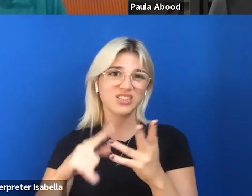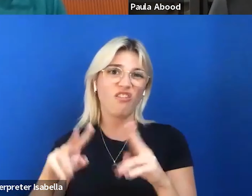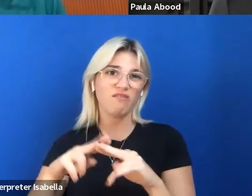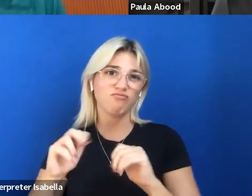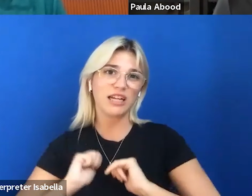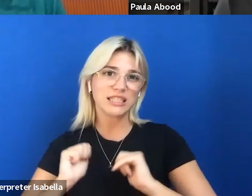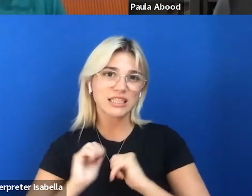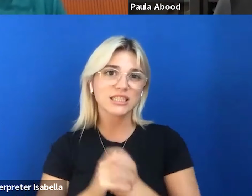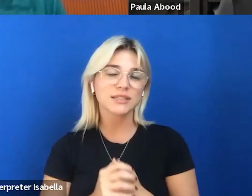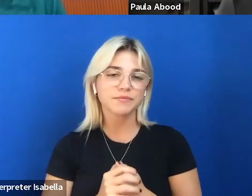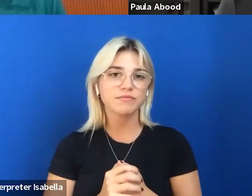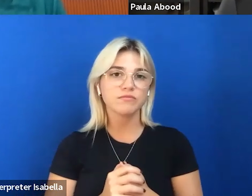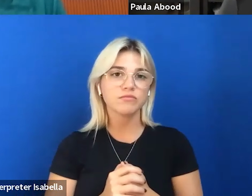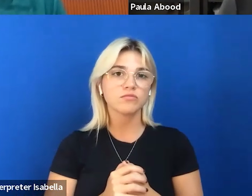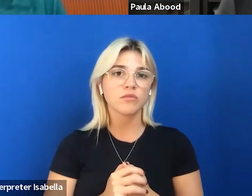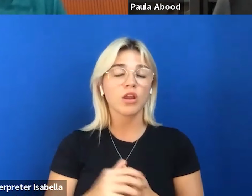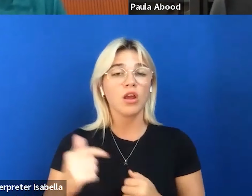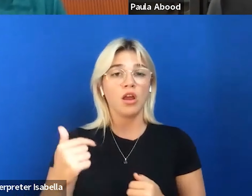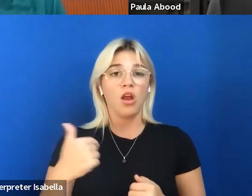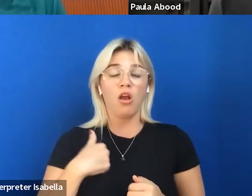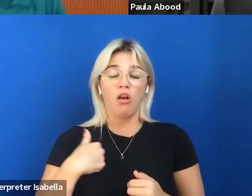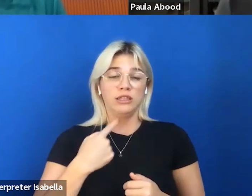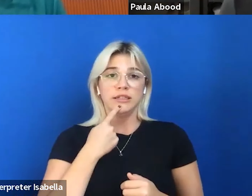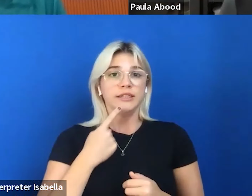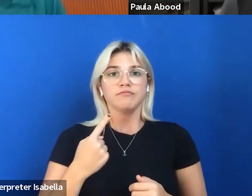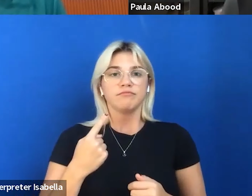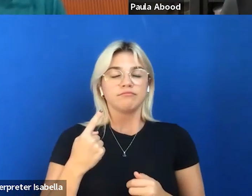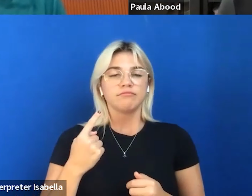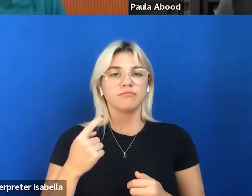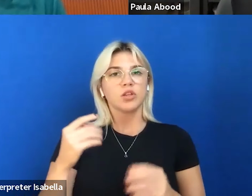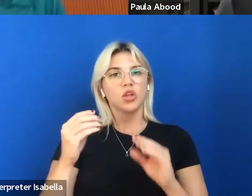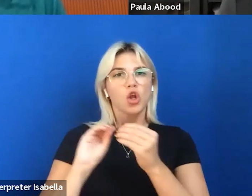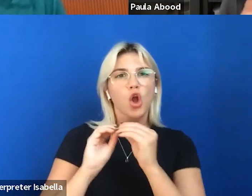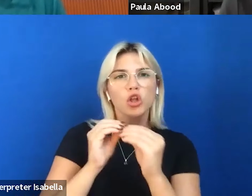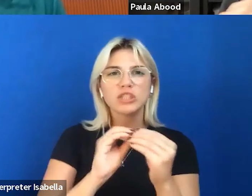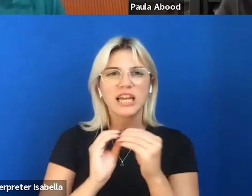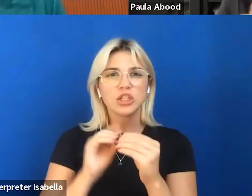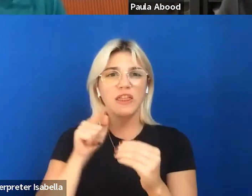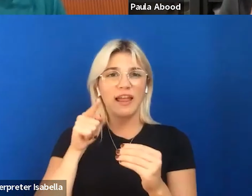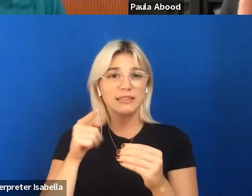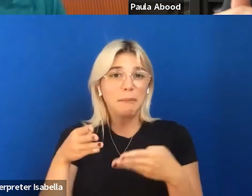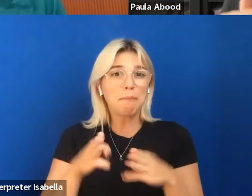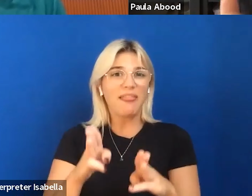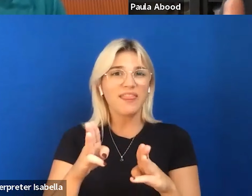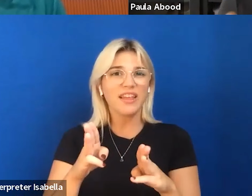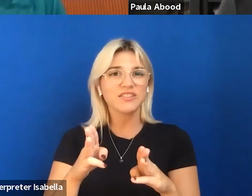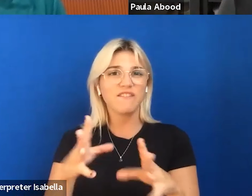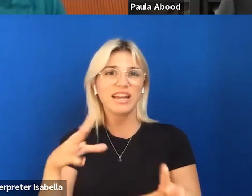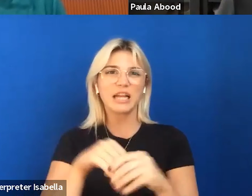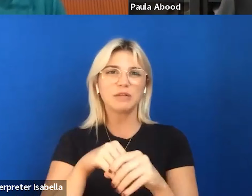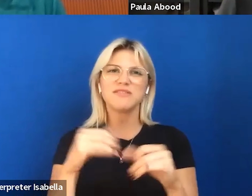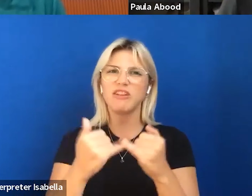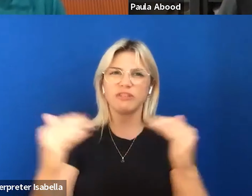As I said, for me, consultation as a method of engagement is quite low on the scale of a rights-based